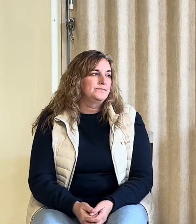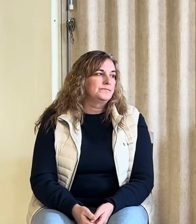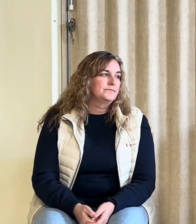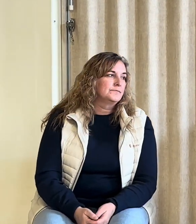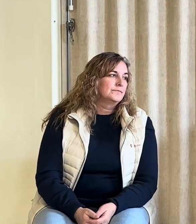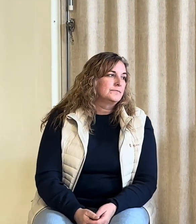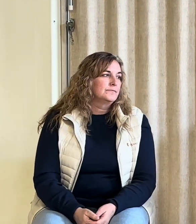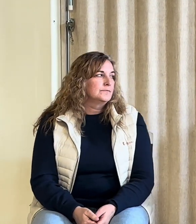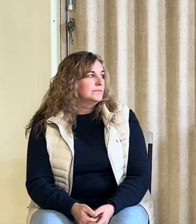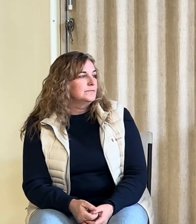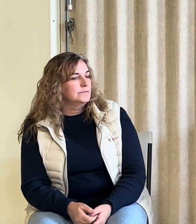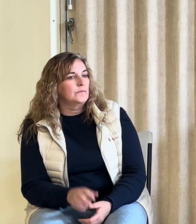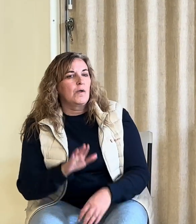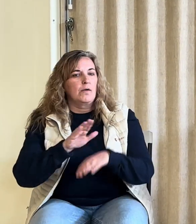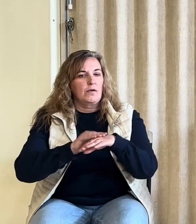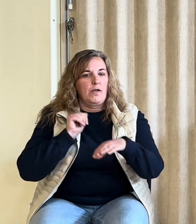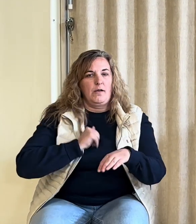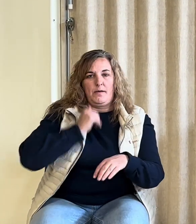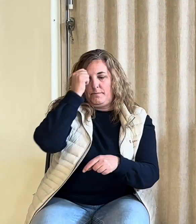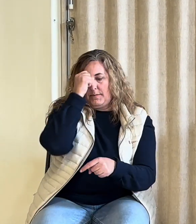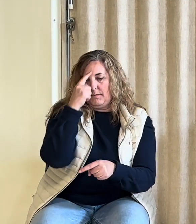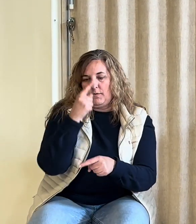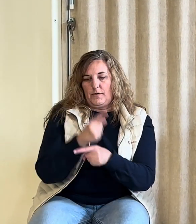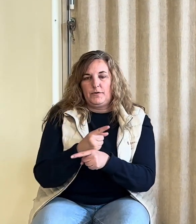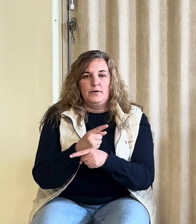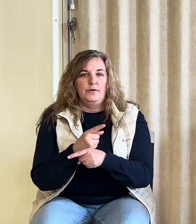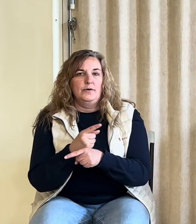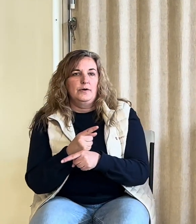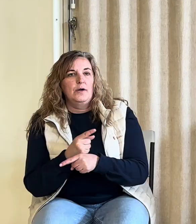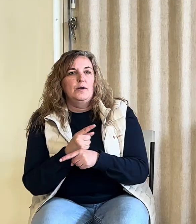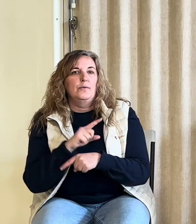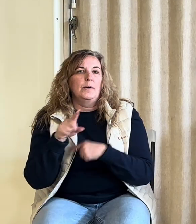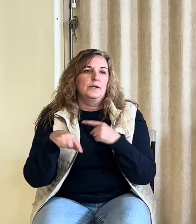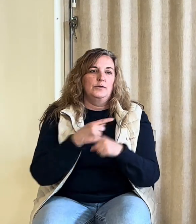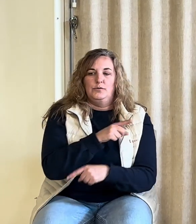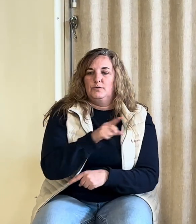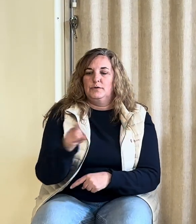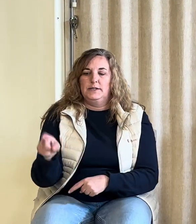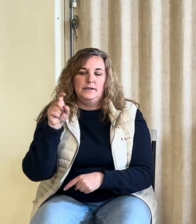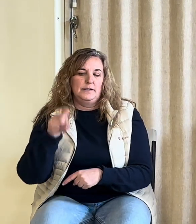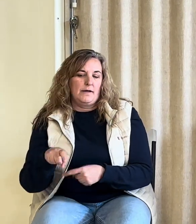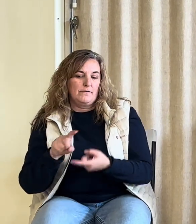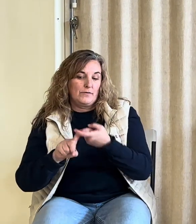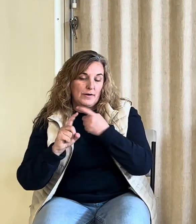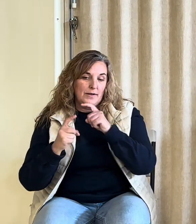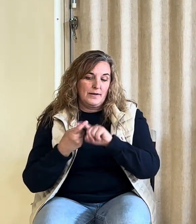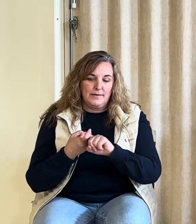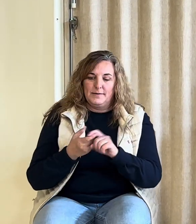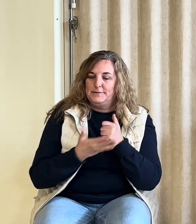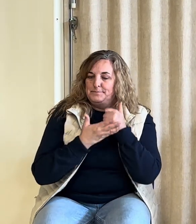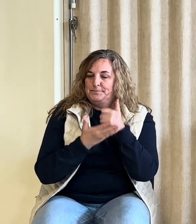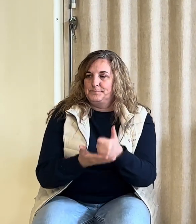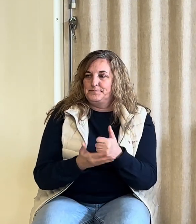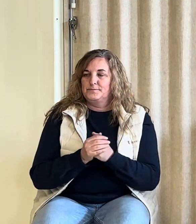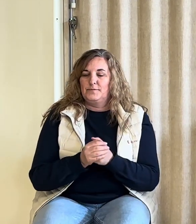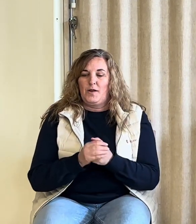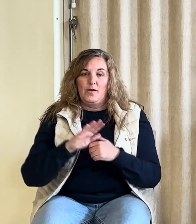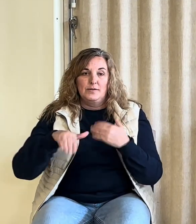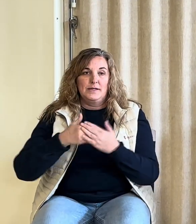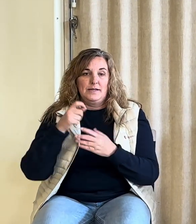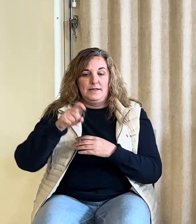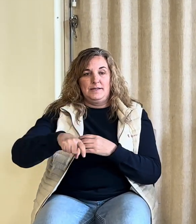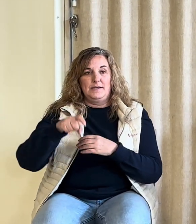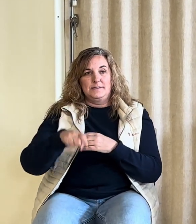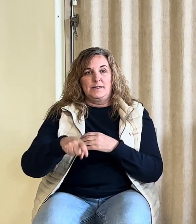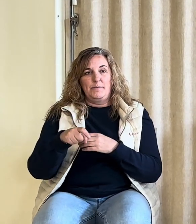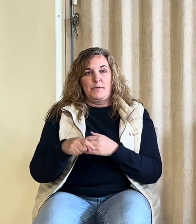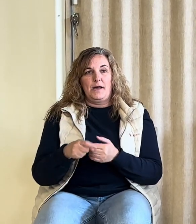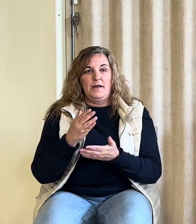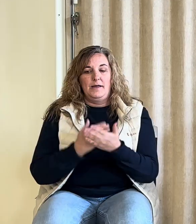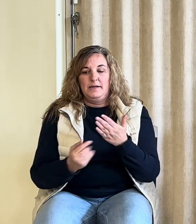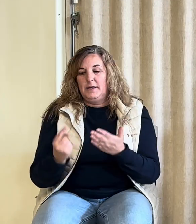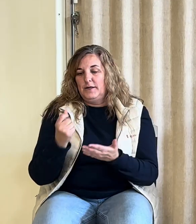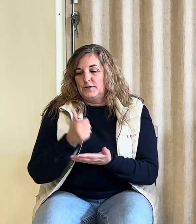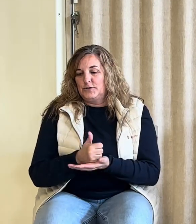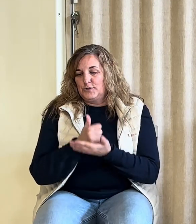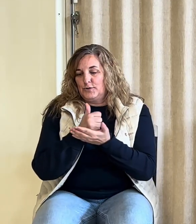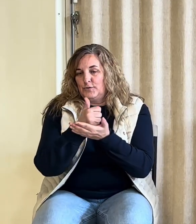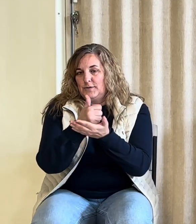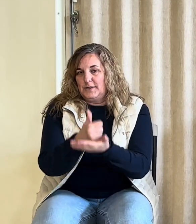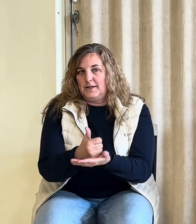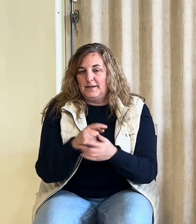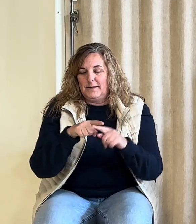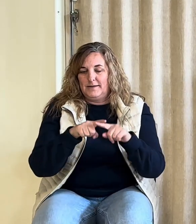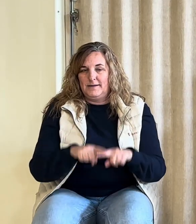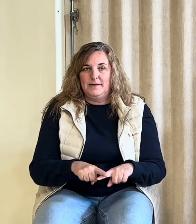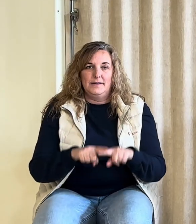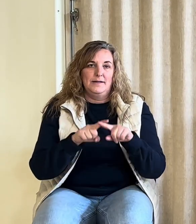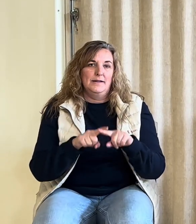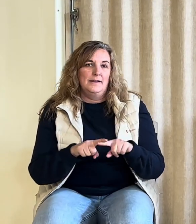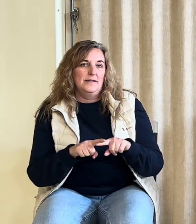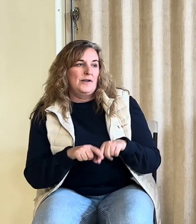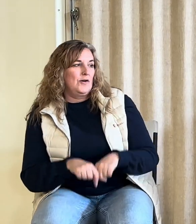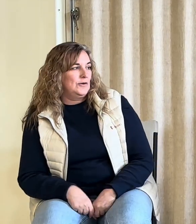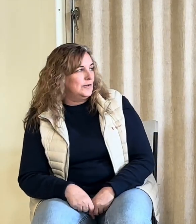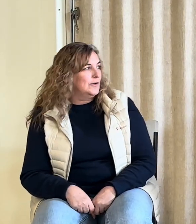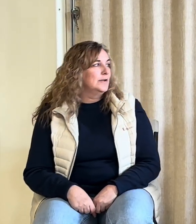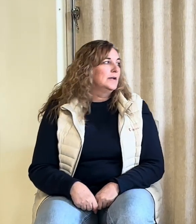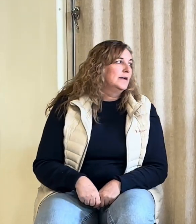You just call on me brother when you need a hand We all need somebody to lean on